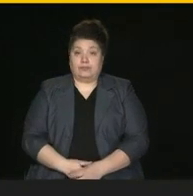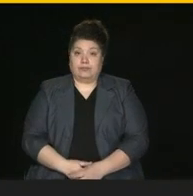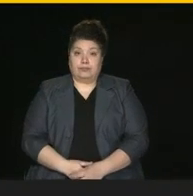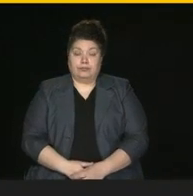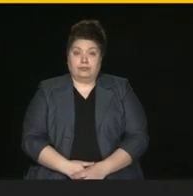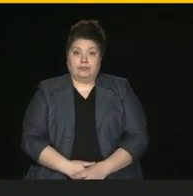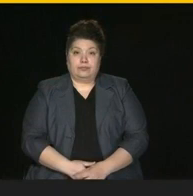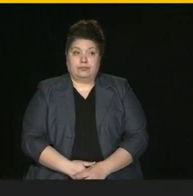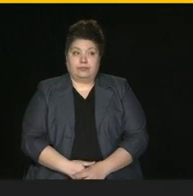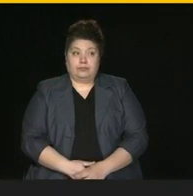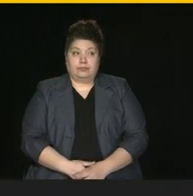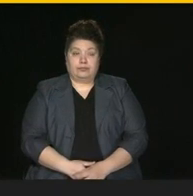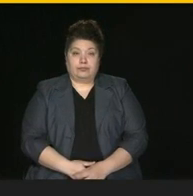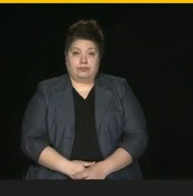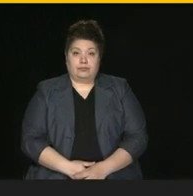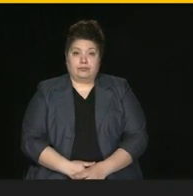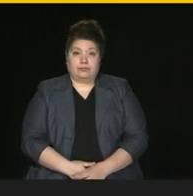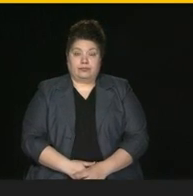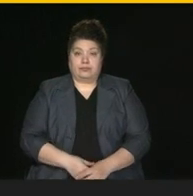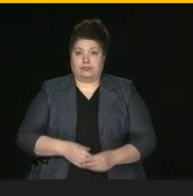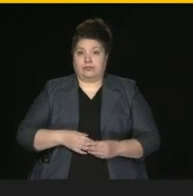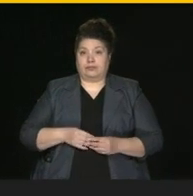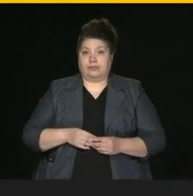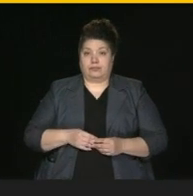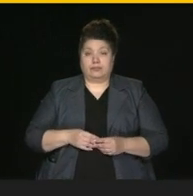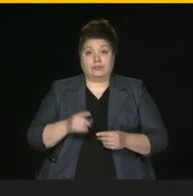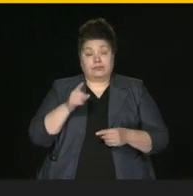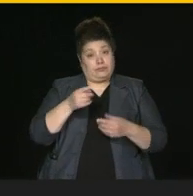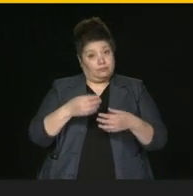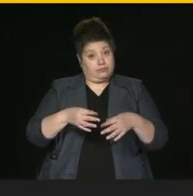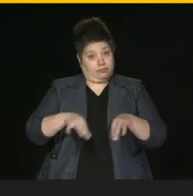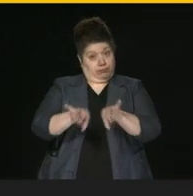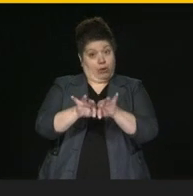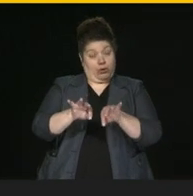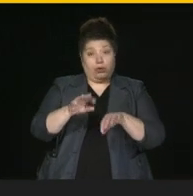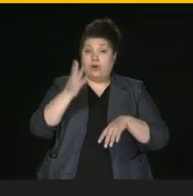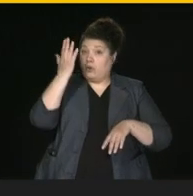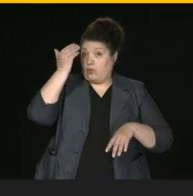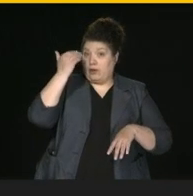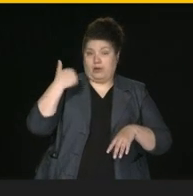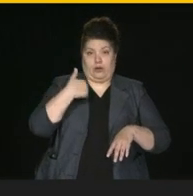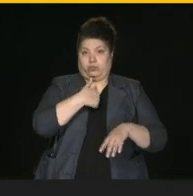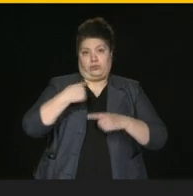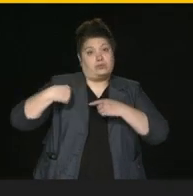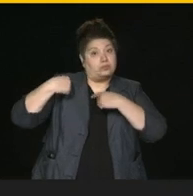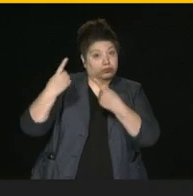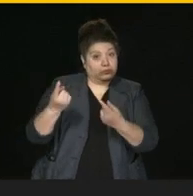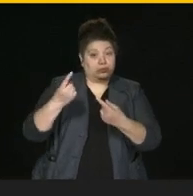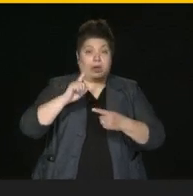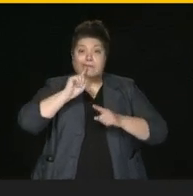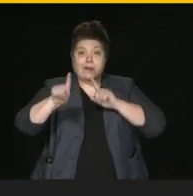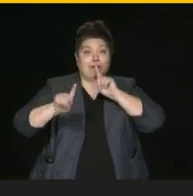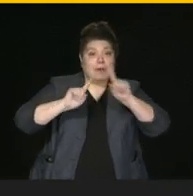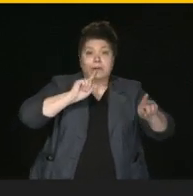Dr. NJOO SLIDE 13. THIS IS A VERY IMPORTANT SLIDE. AS IT APPLIES TO THE MEASURES